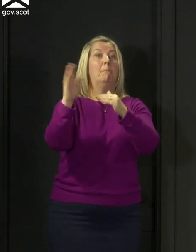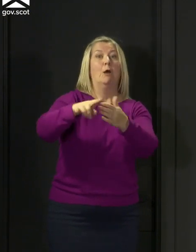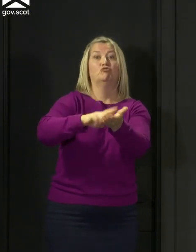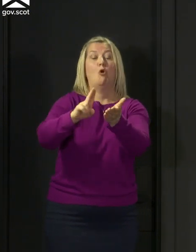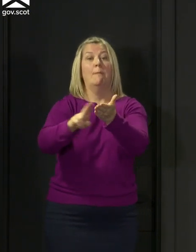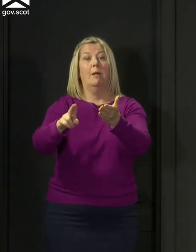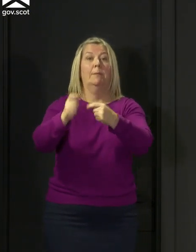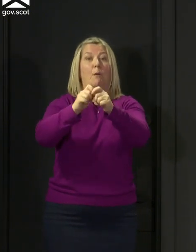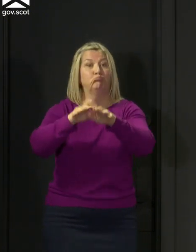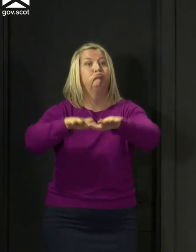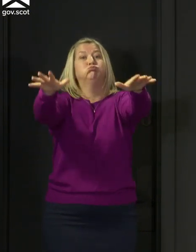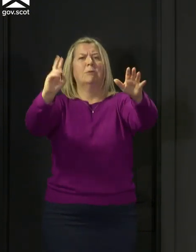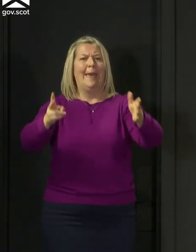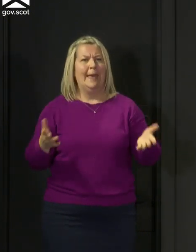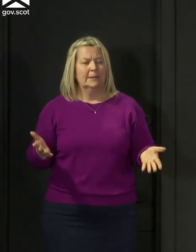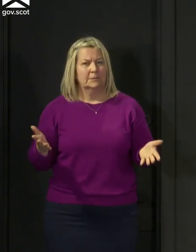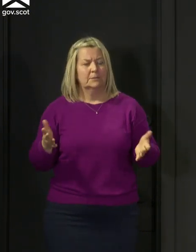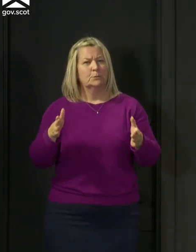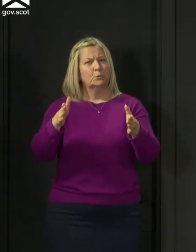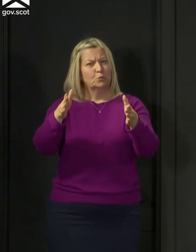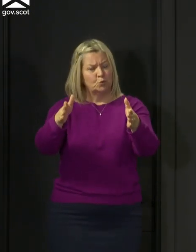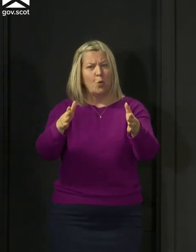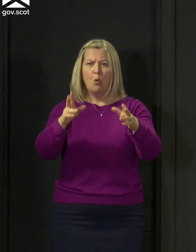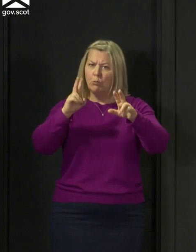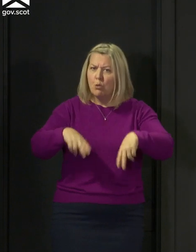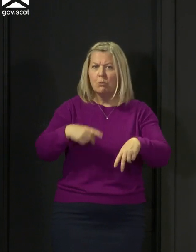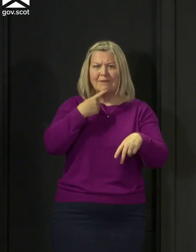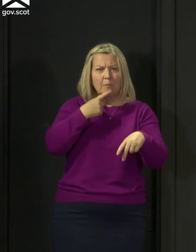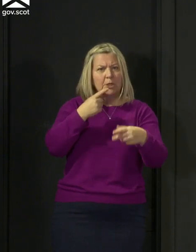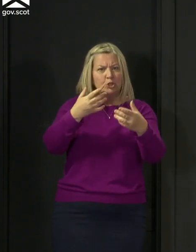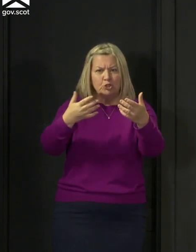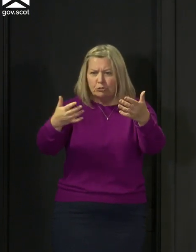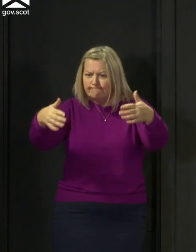so we are looking at all of these things very closely, the data that will feed into the